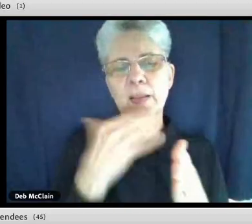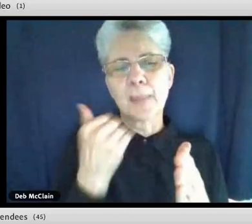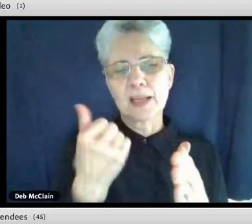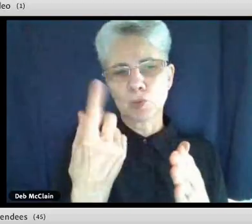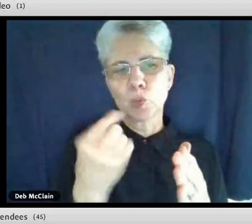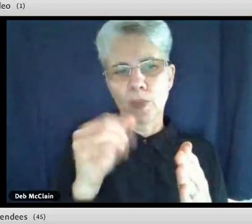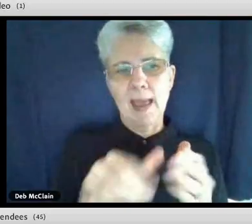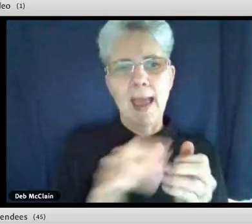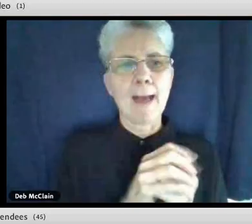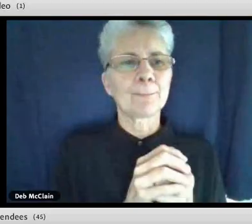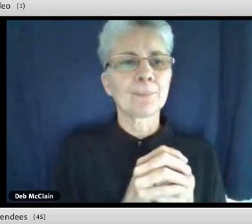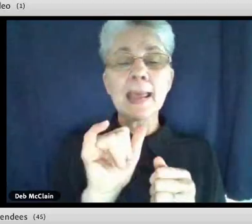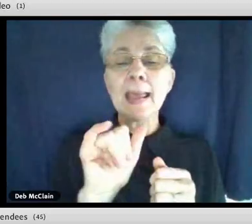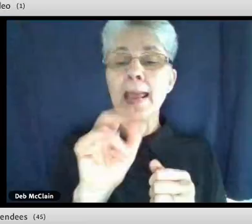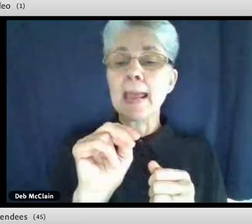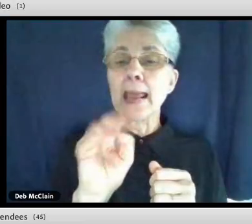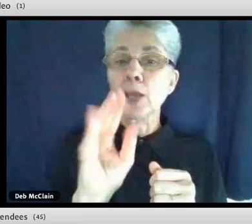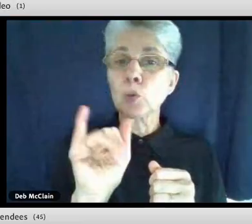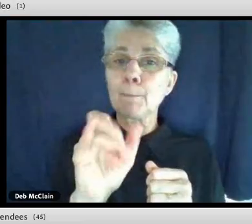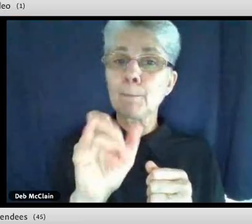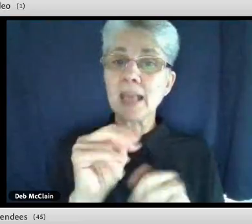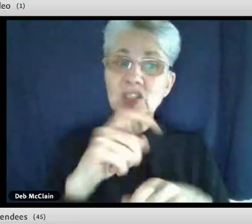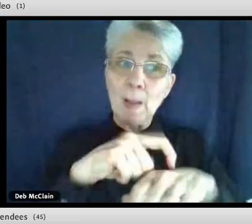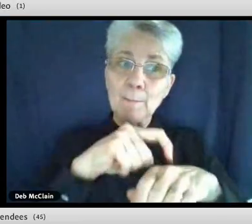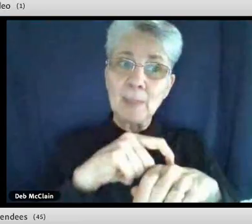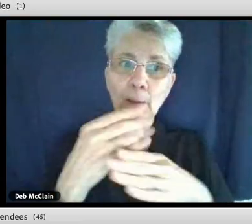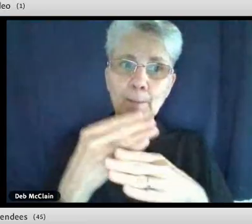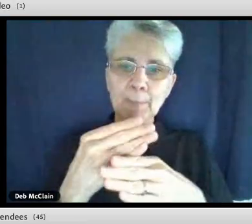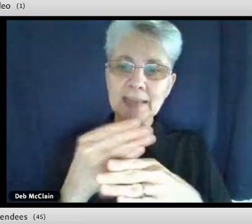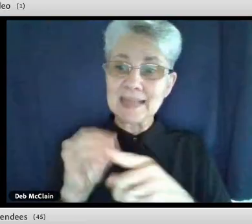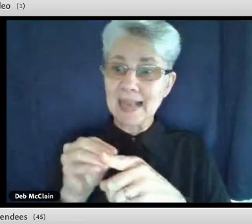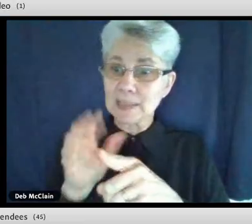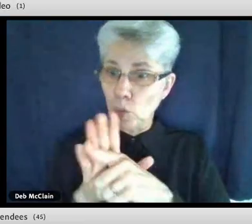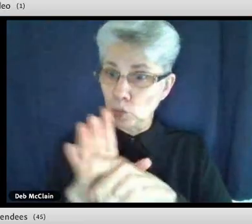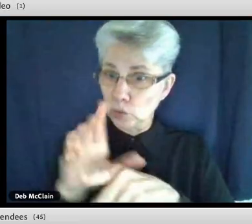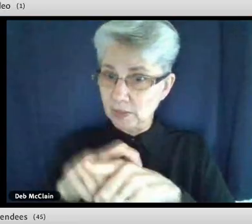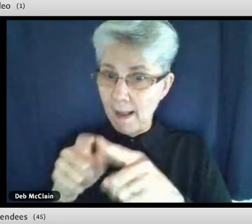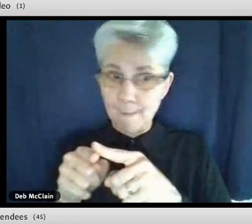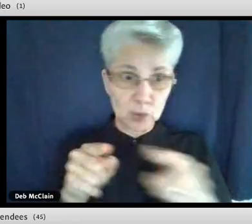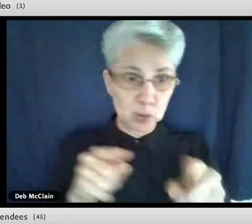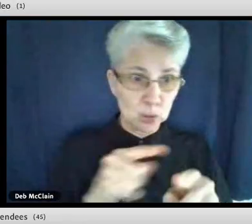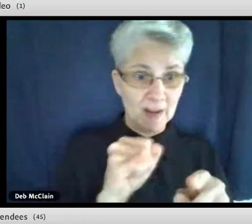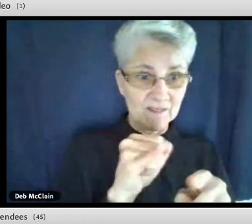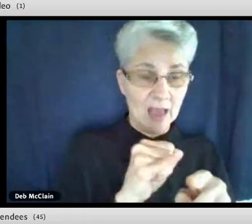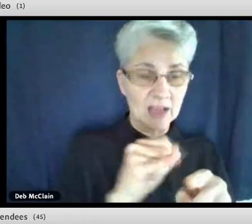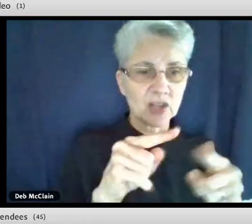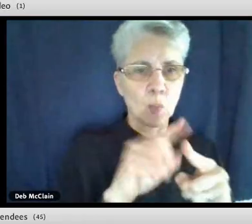Incubation period is the time between exposure to an infection and when the symptoms begin,